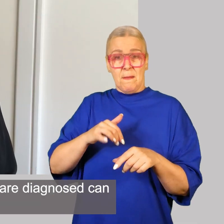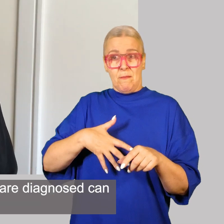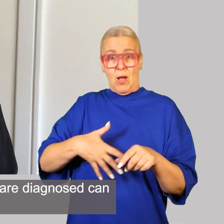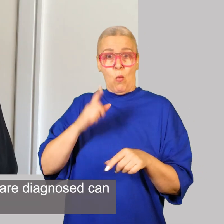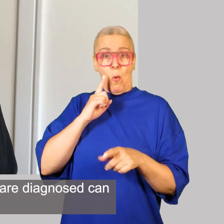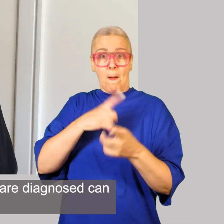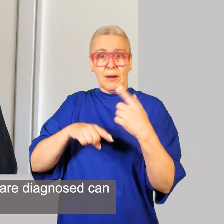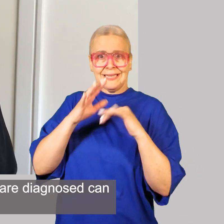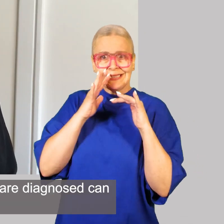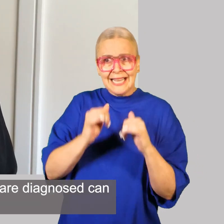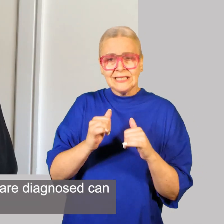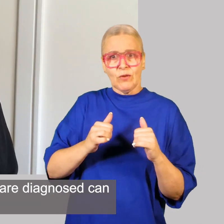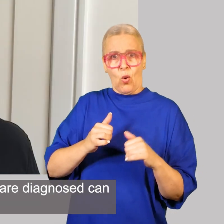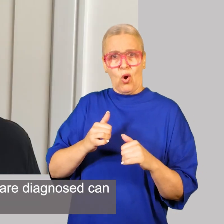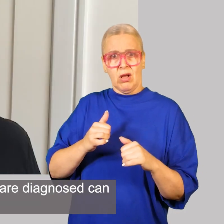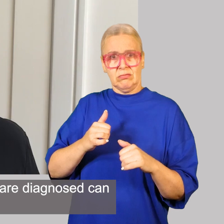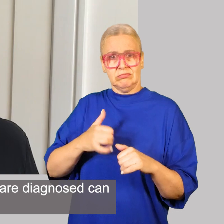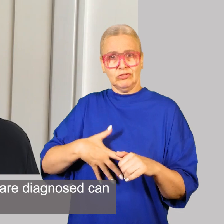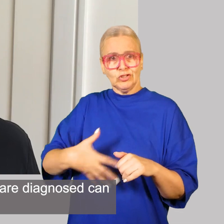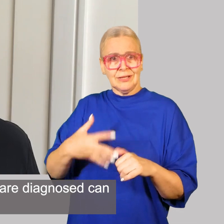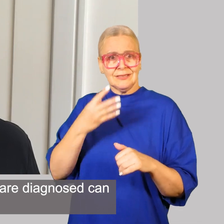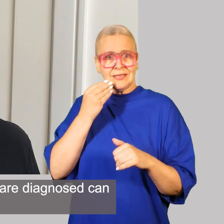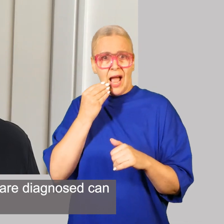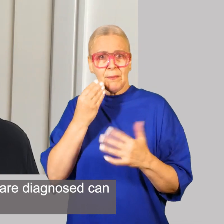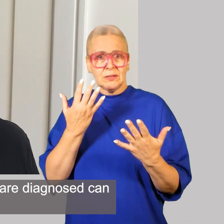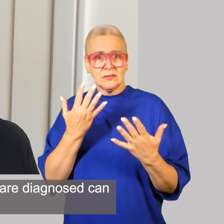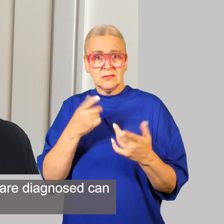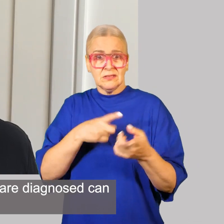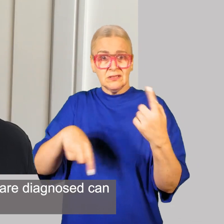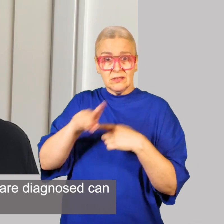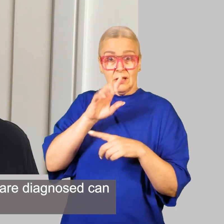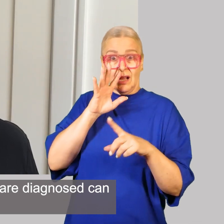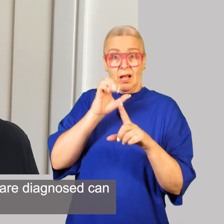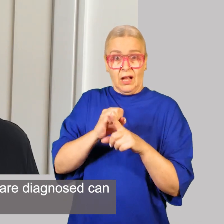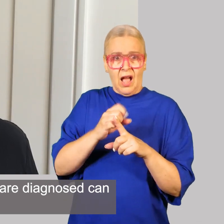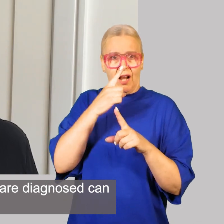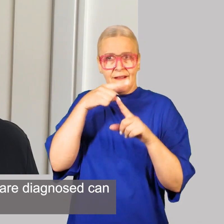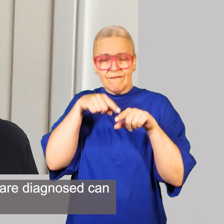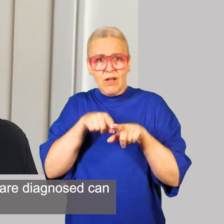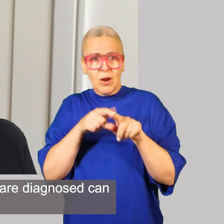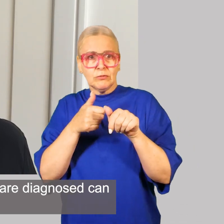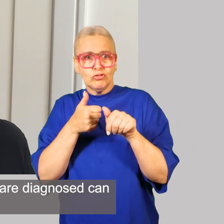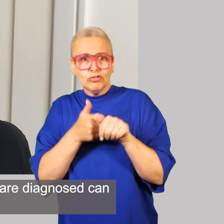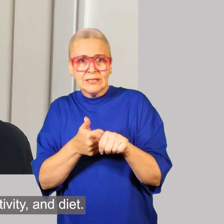for gestational diabetes and whether those who are diagnosed can follow the treatment and postpartum